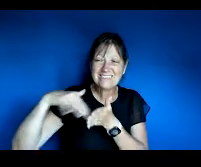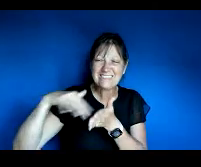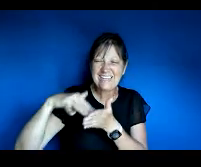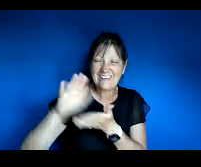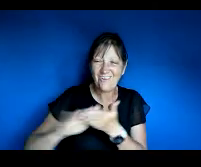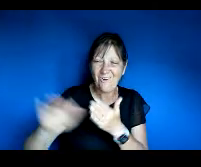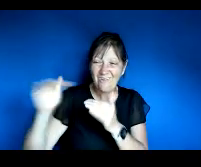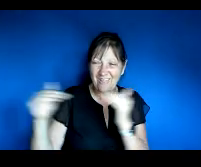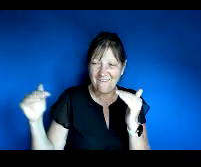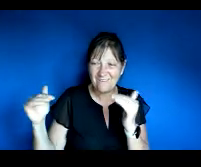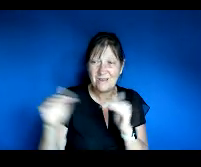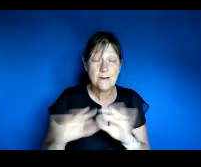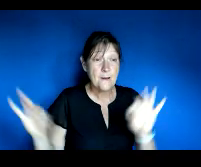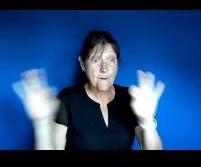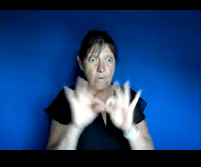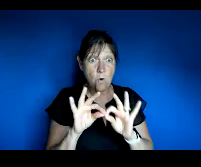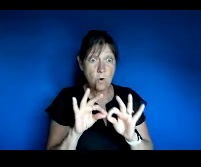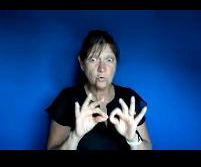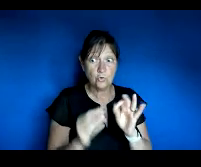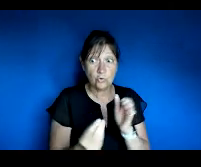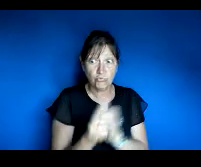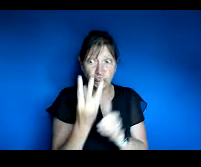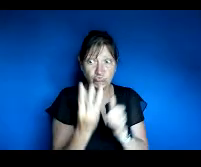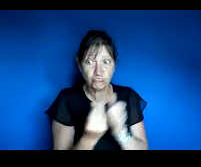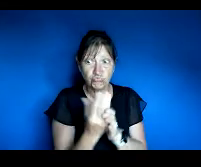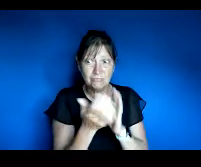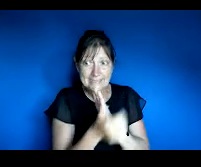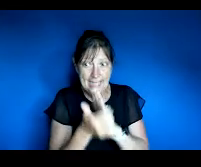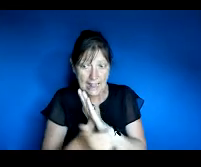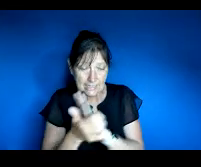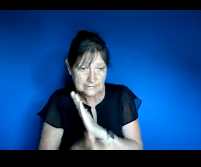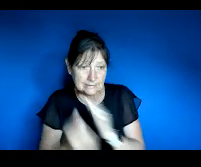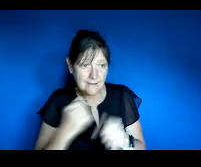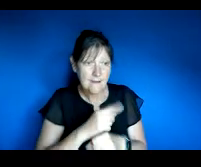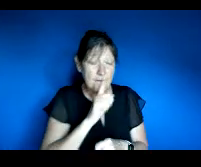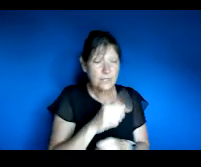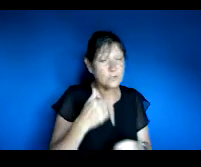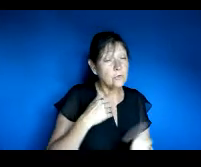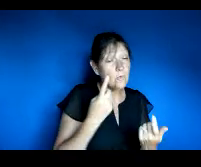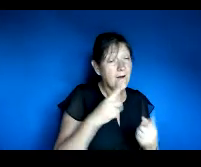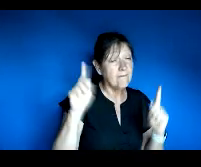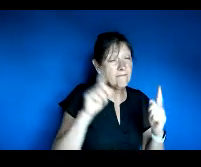that you're constantly growing your toolkit, making sure that you do have effective strategies. And if you don't,